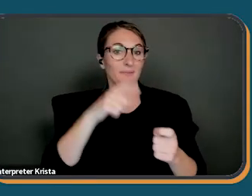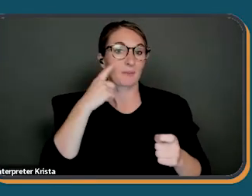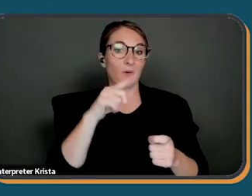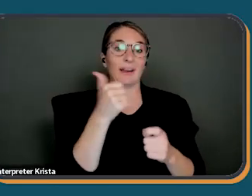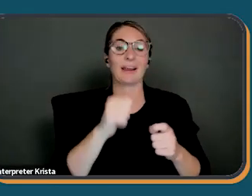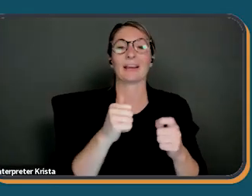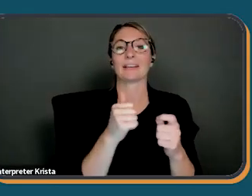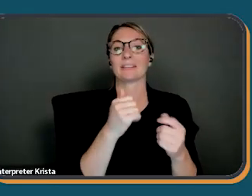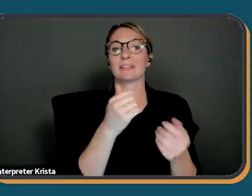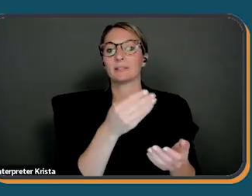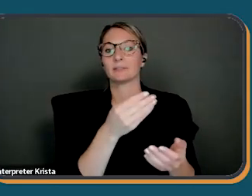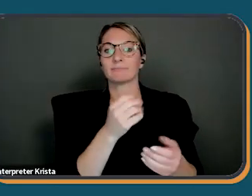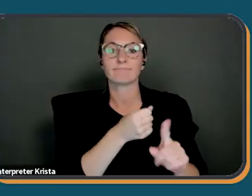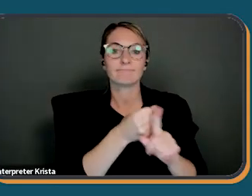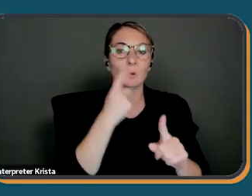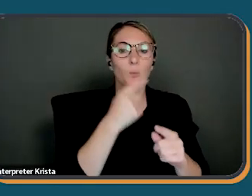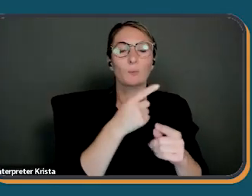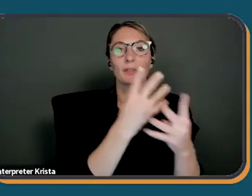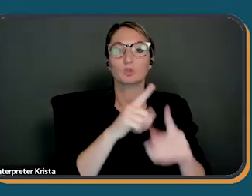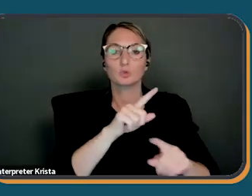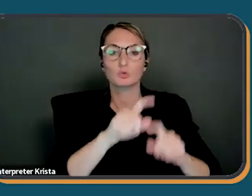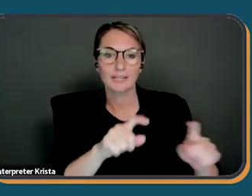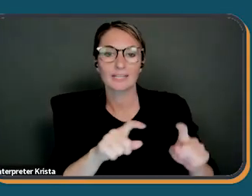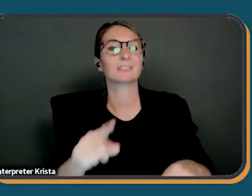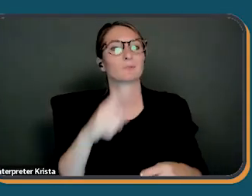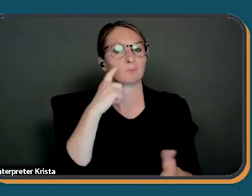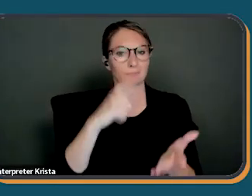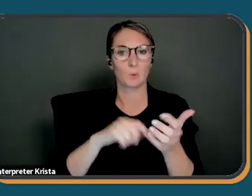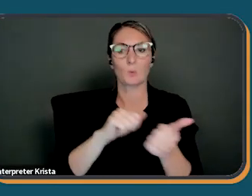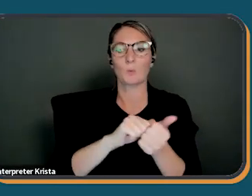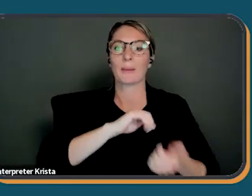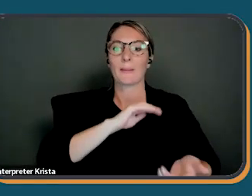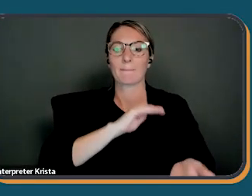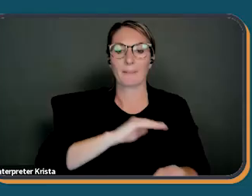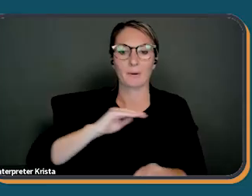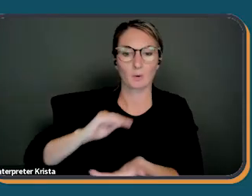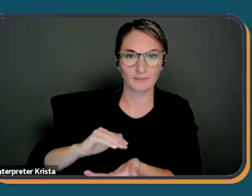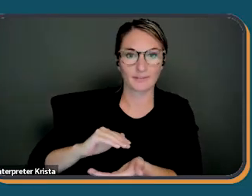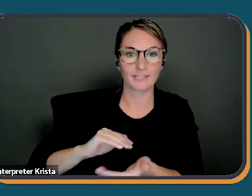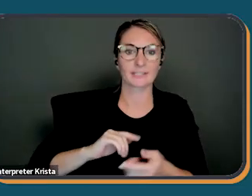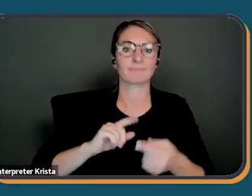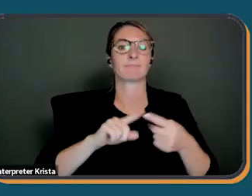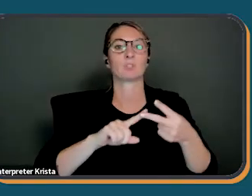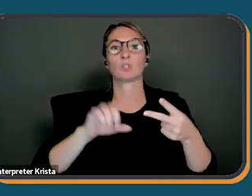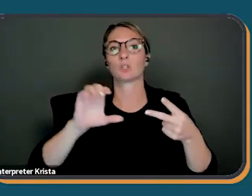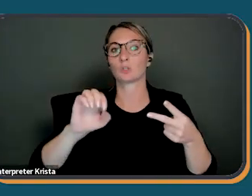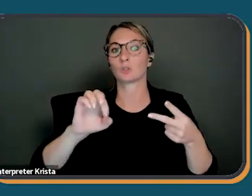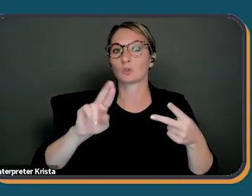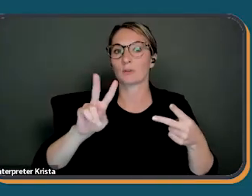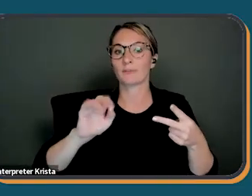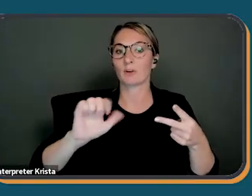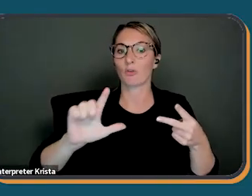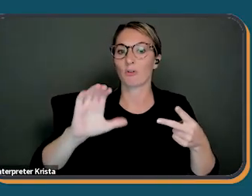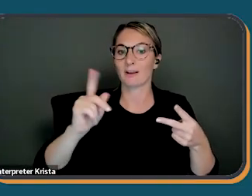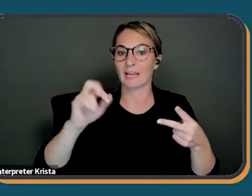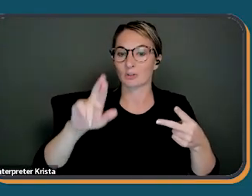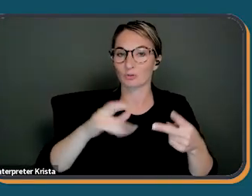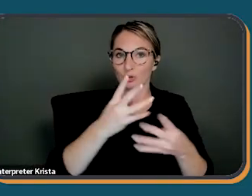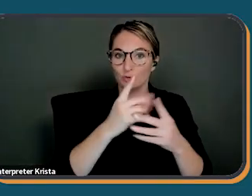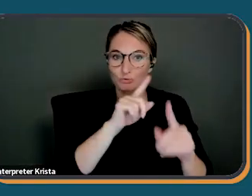and social determinants of health, including a reduced education attainment, decreased employment opportunities,